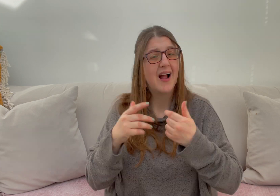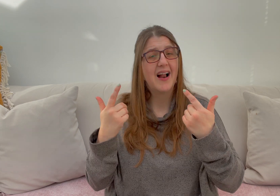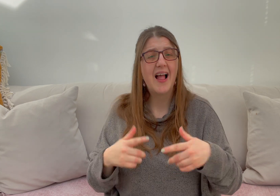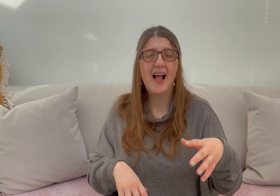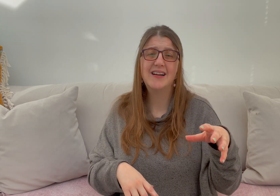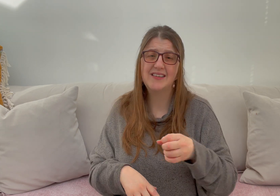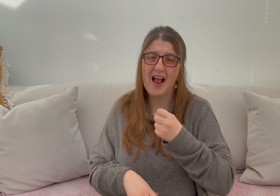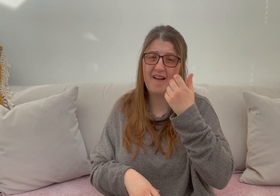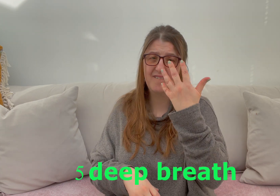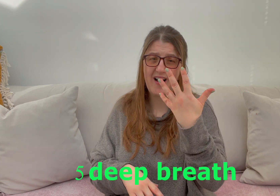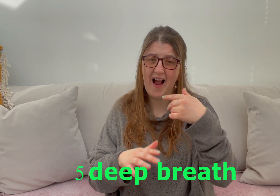Lets take